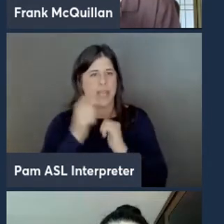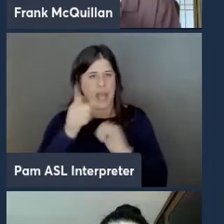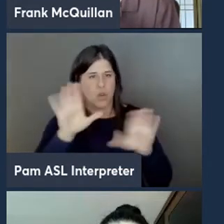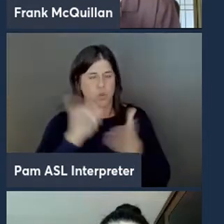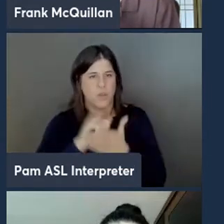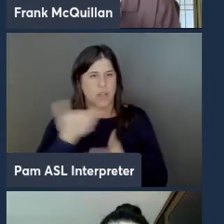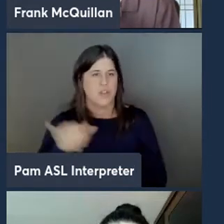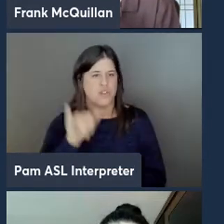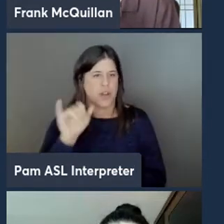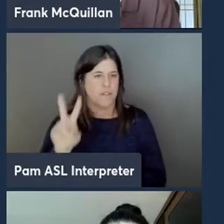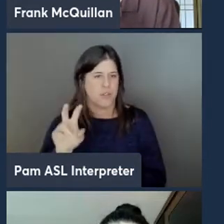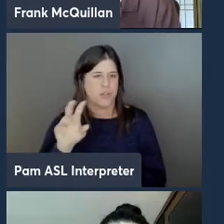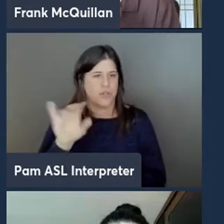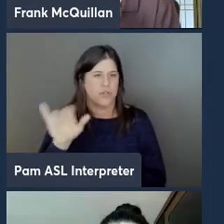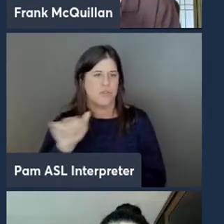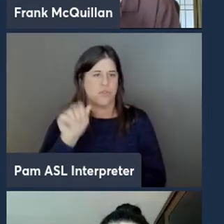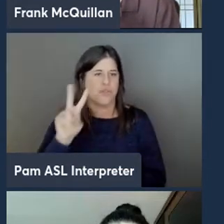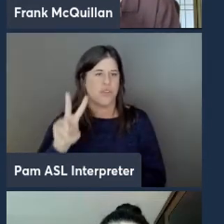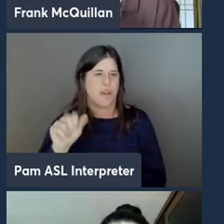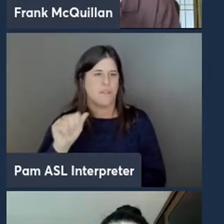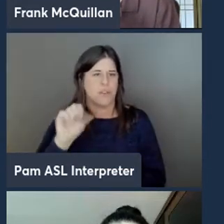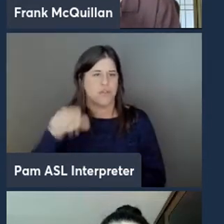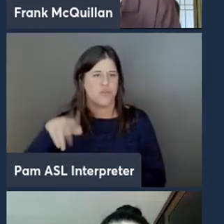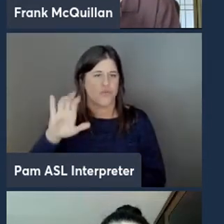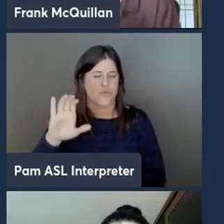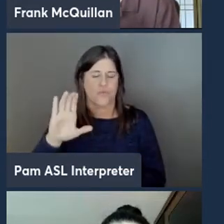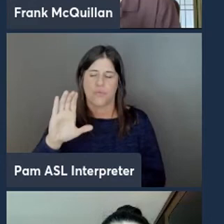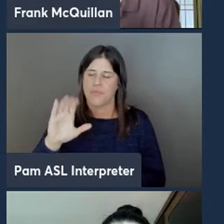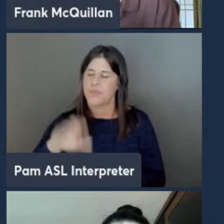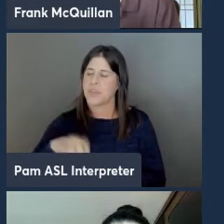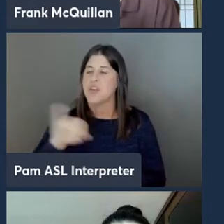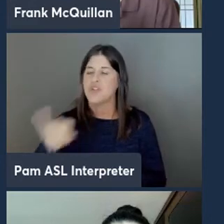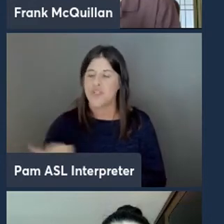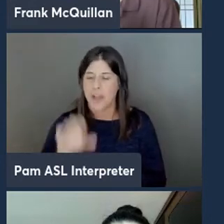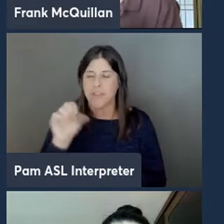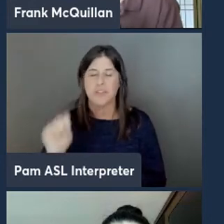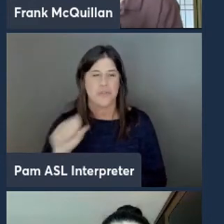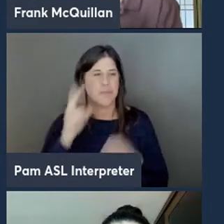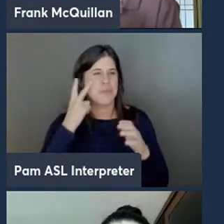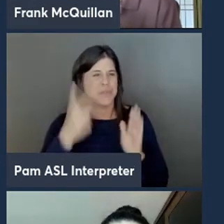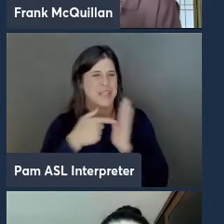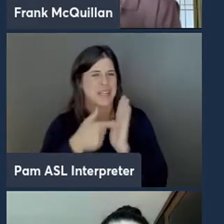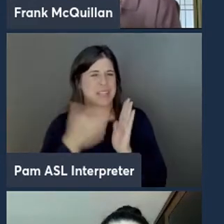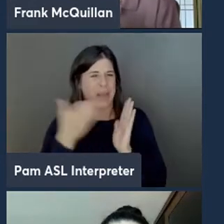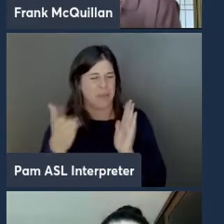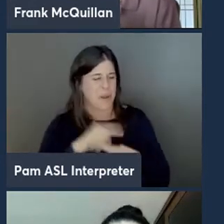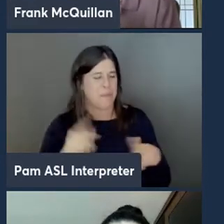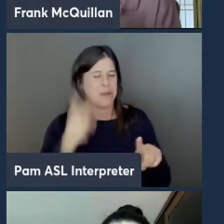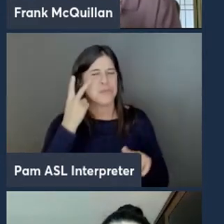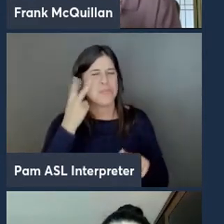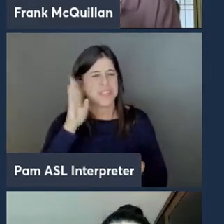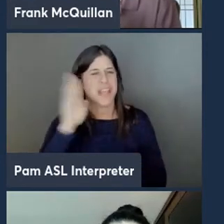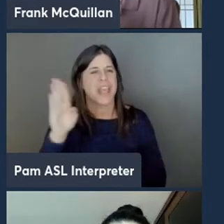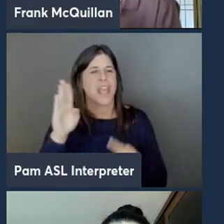and you can see a sample results here. So you can see that it'll return a string value here if I switched the default here,